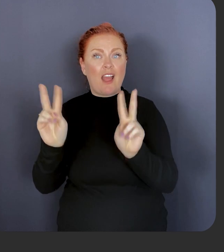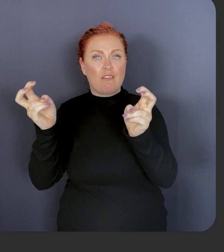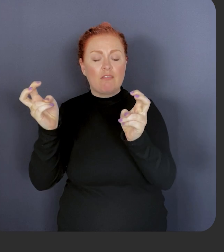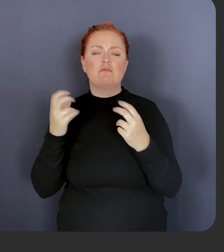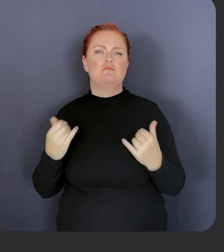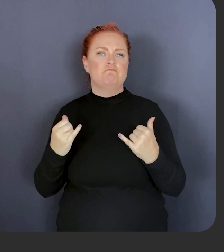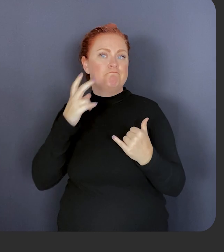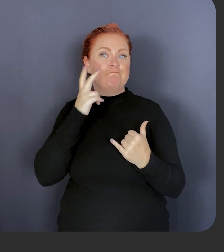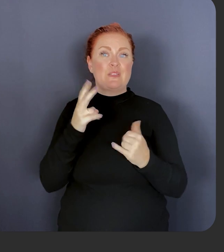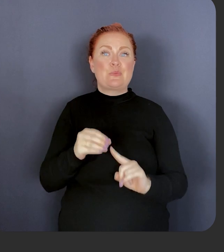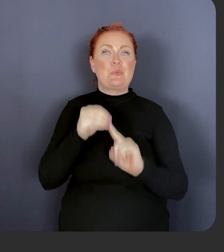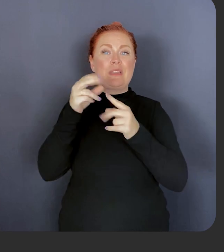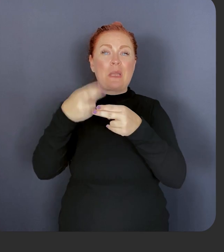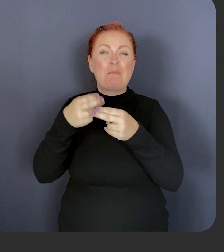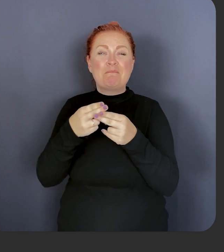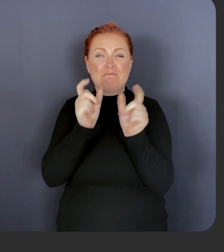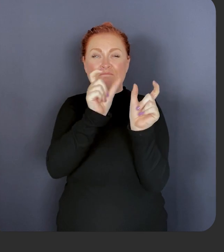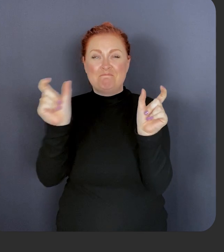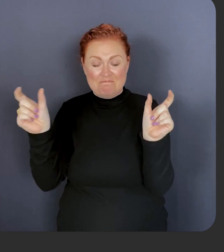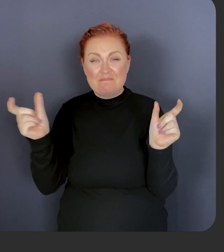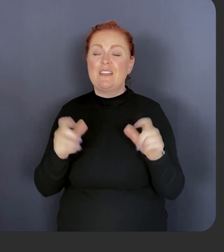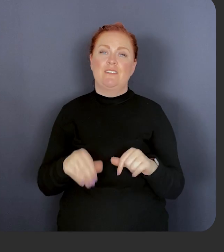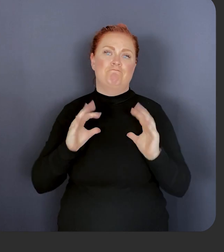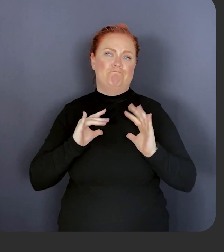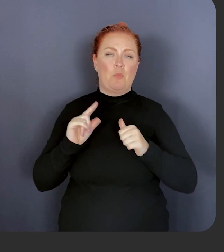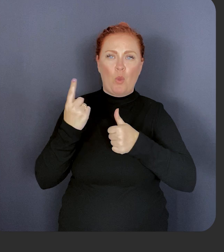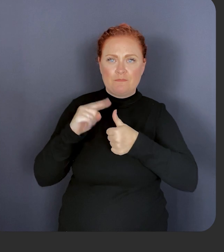and now I'm seeing these unique page titles up at the top. So that was step one.